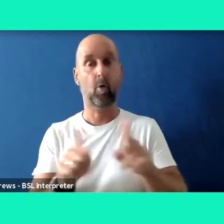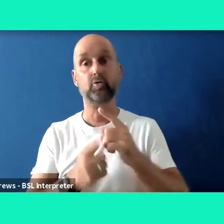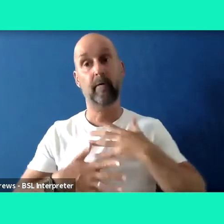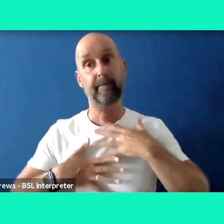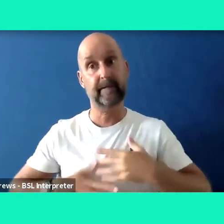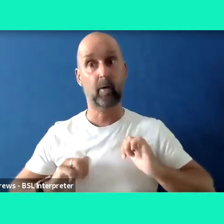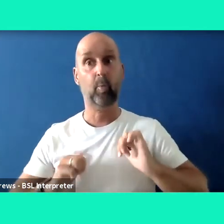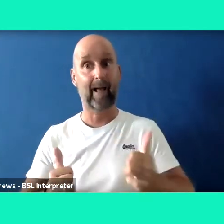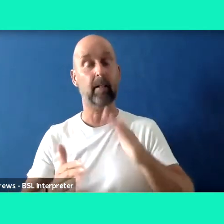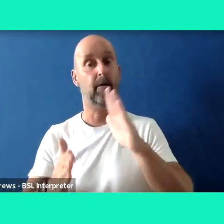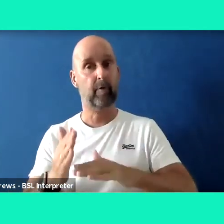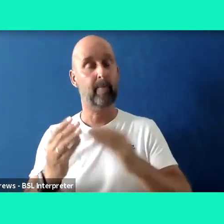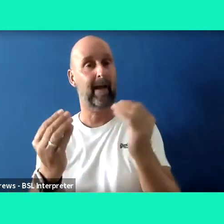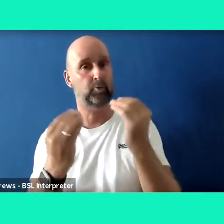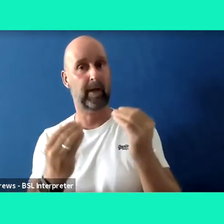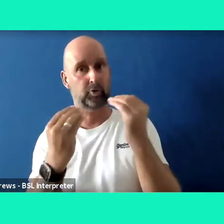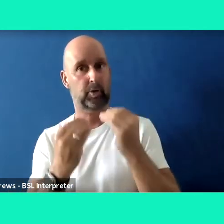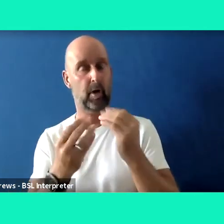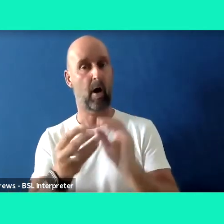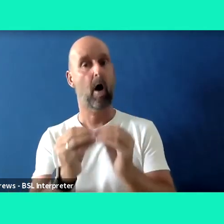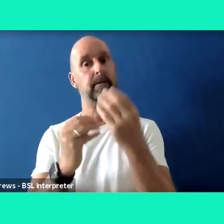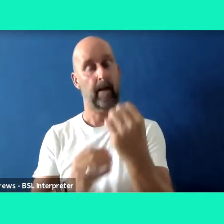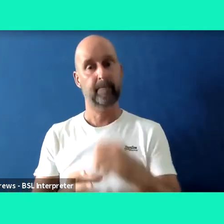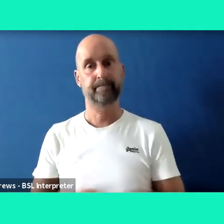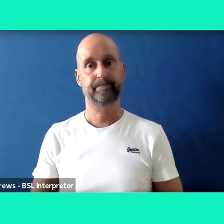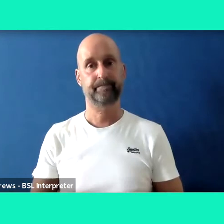that art education maintains, there is the unavoidable danger